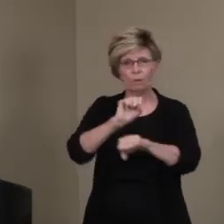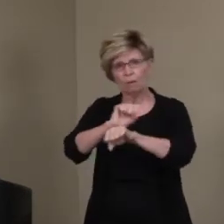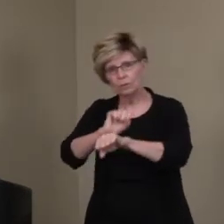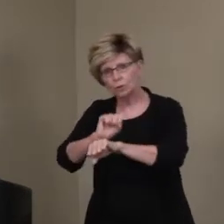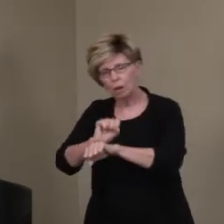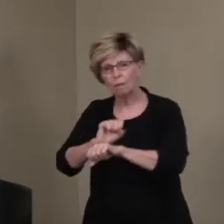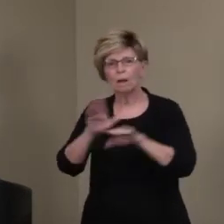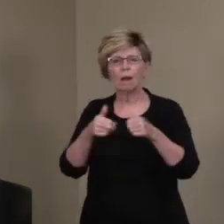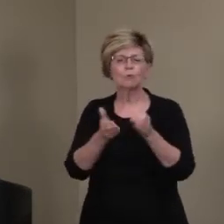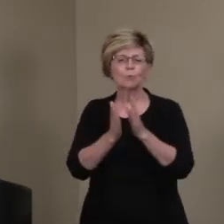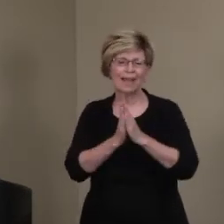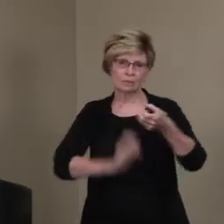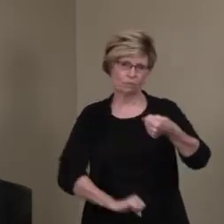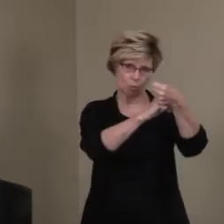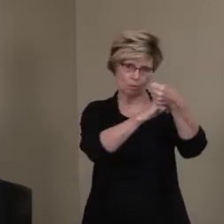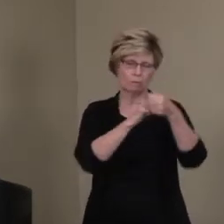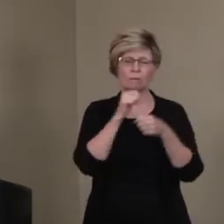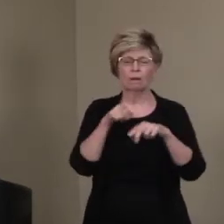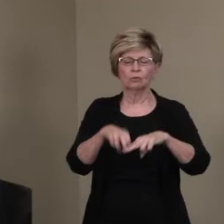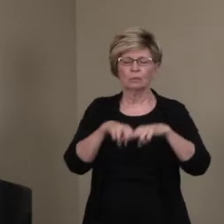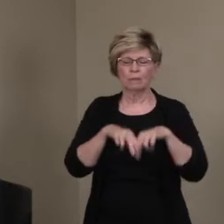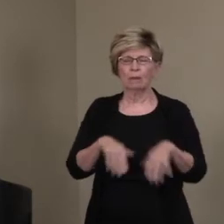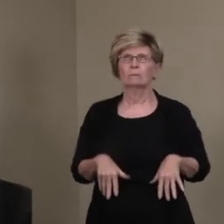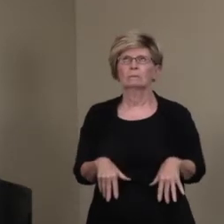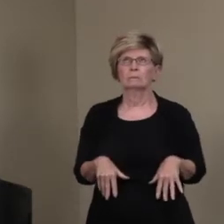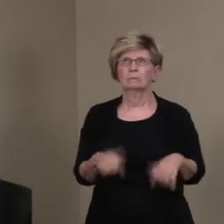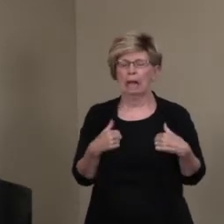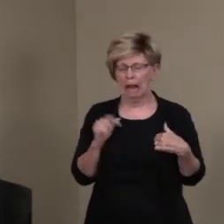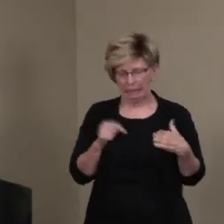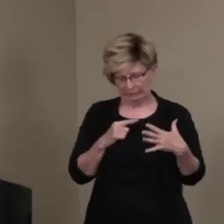things during an interview on the job how to ask for those supports many times